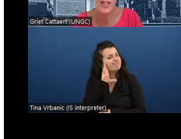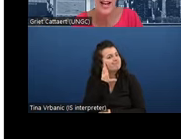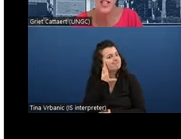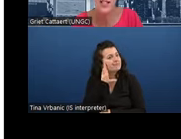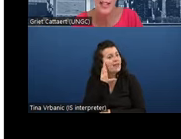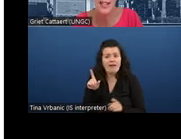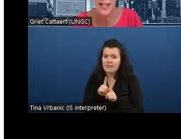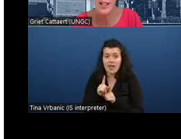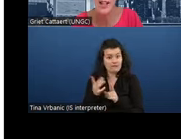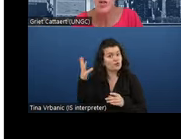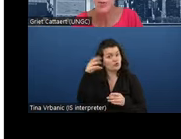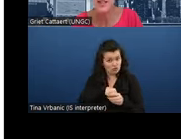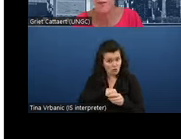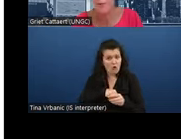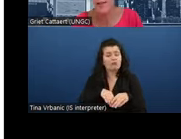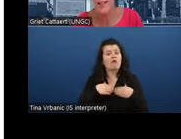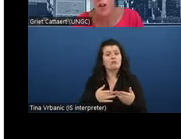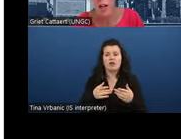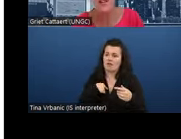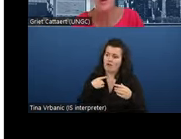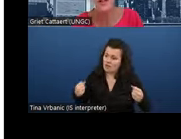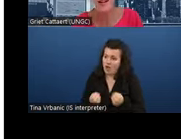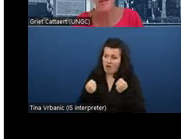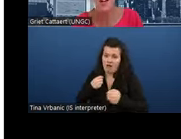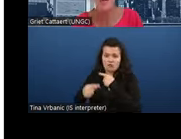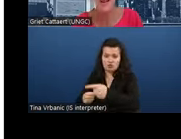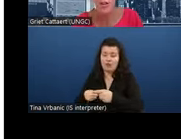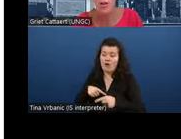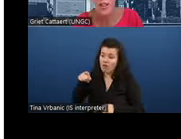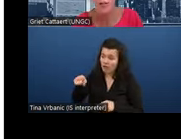15:56:06 for the actions that they take, so we from next year on we will have a mandatory